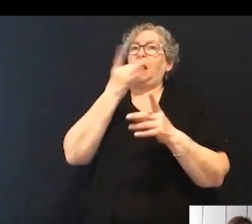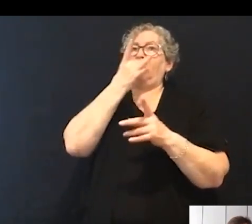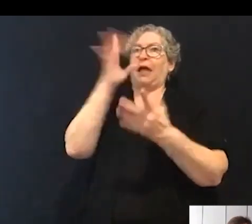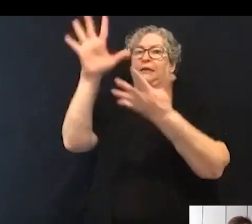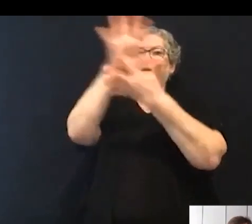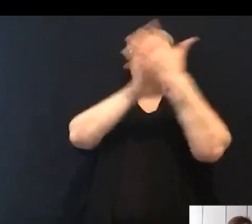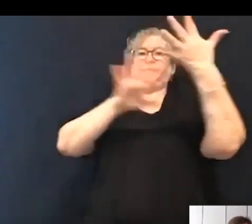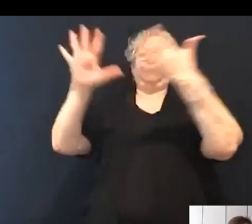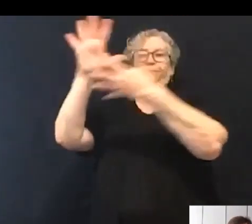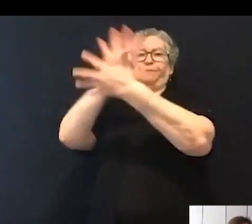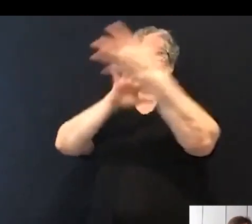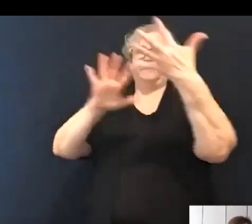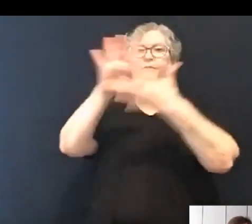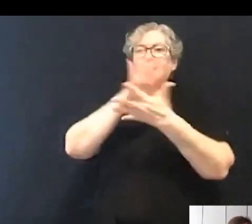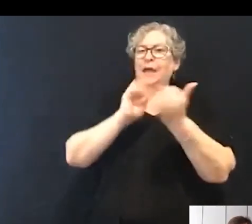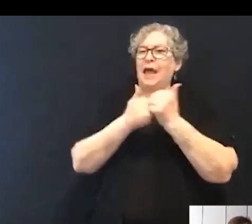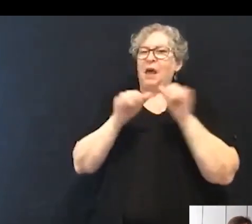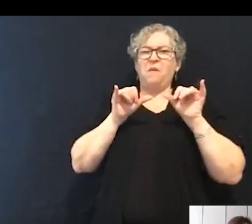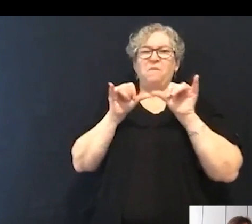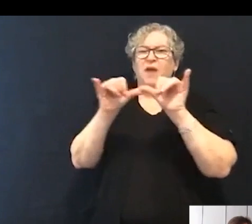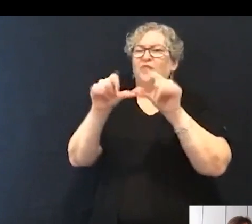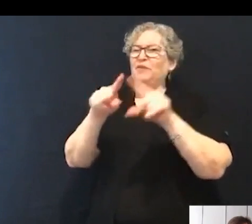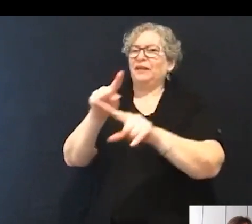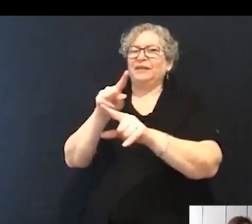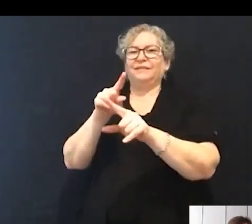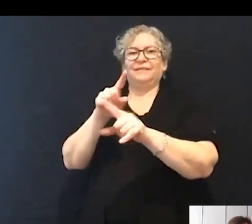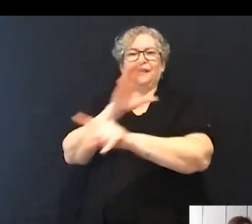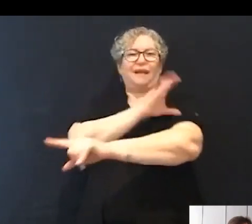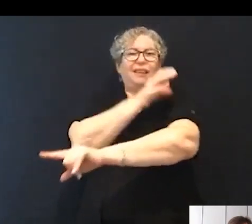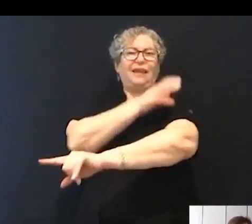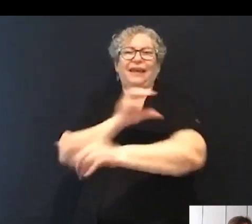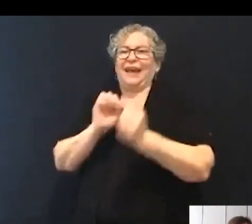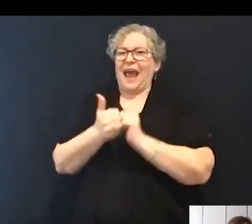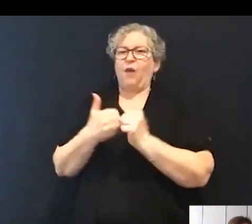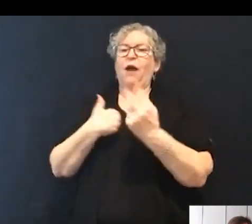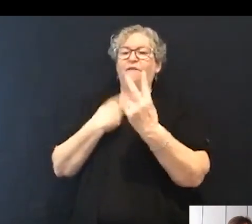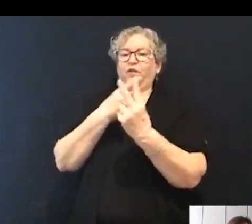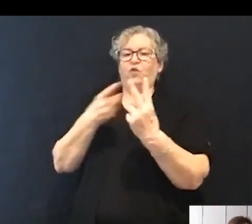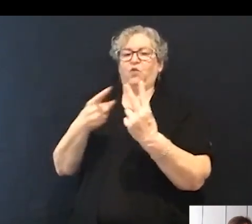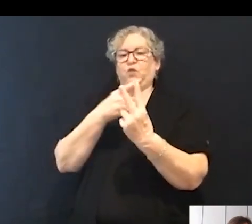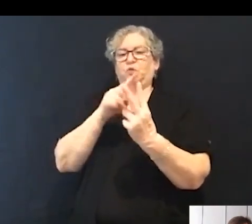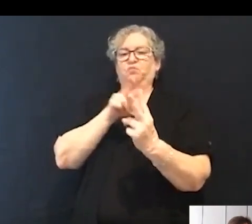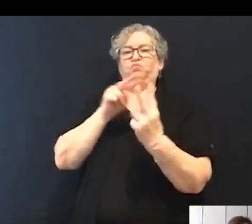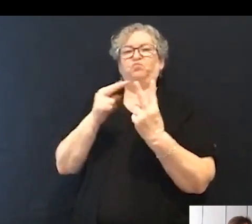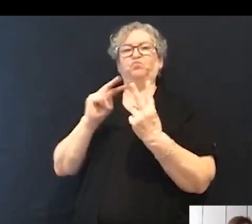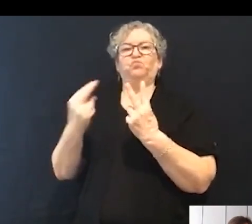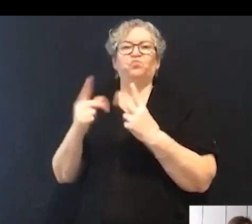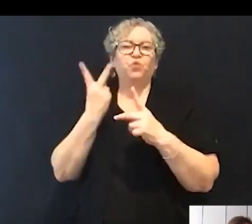How can that be measured in a clinic? So there are two ways of looking at it with certain assessment techniques.